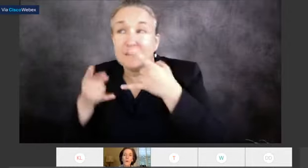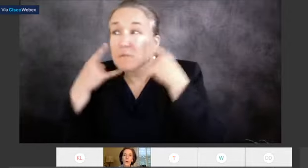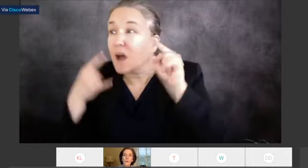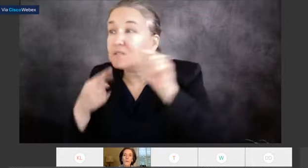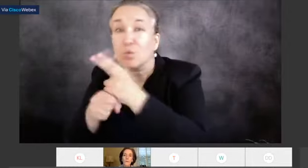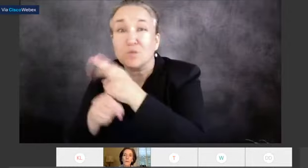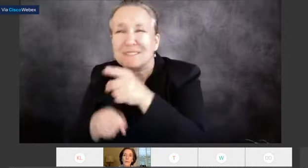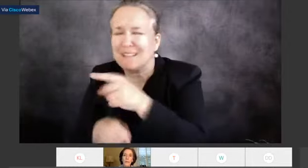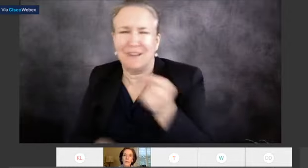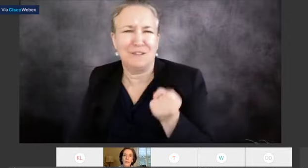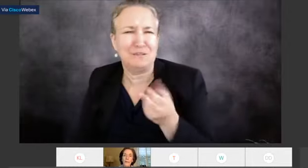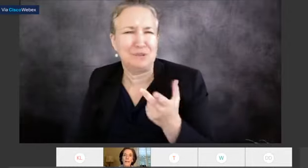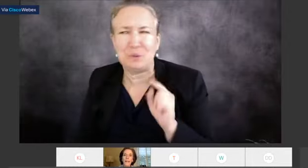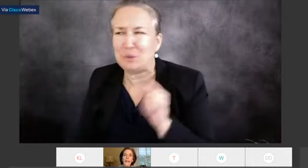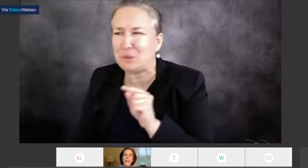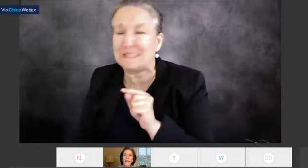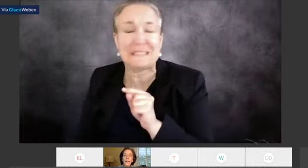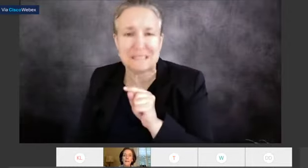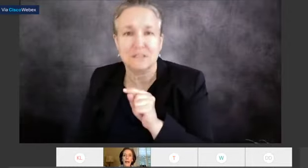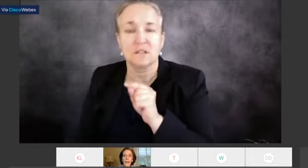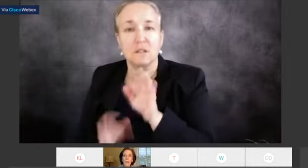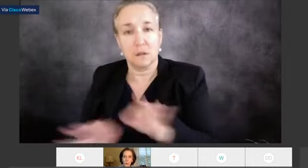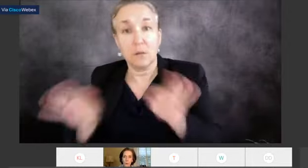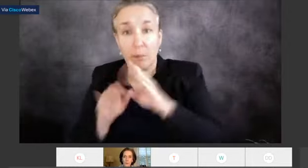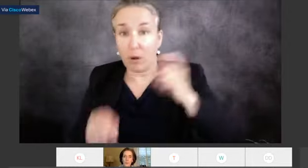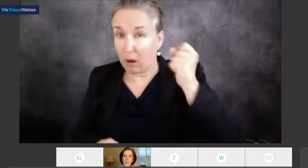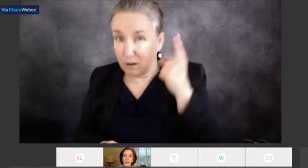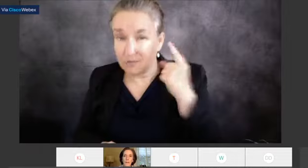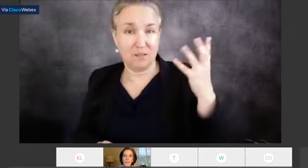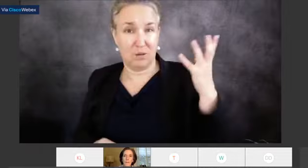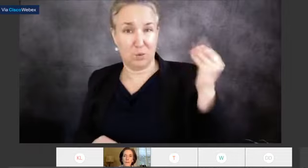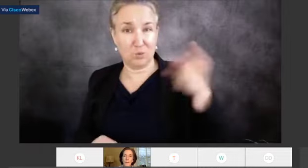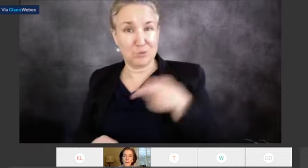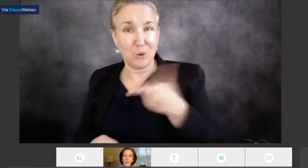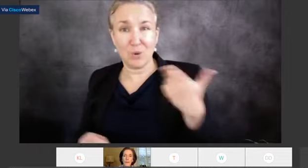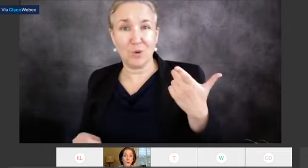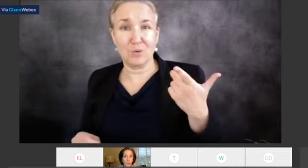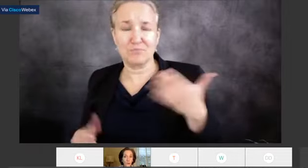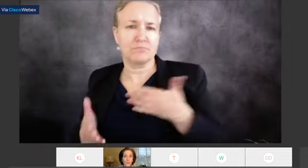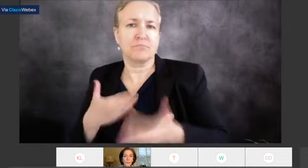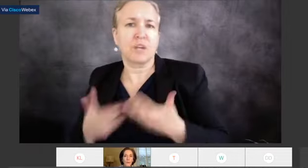important for people to understand that even outdoors if you're close to people